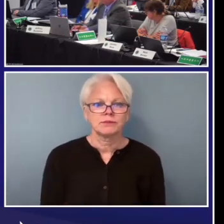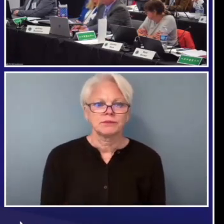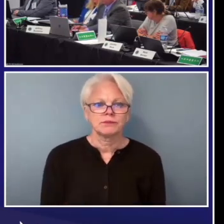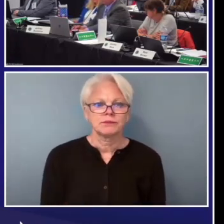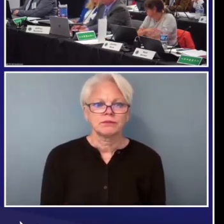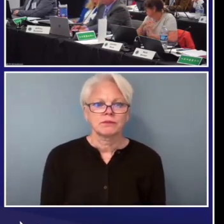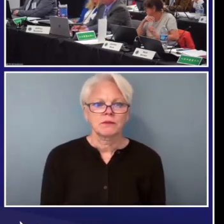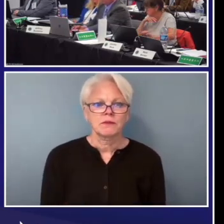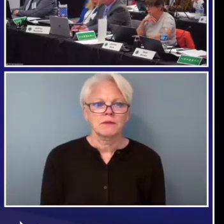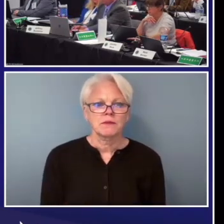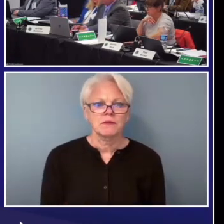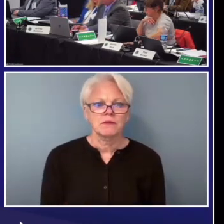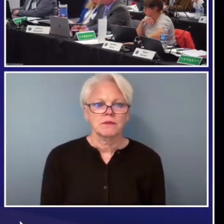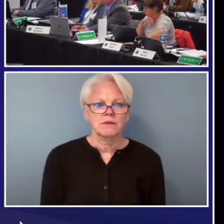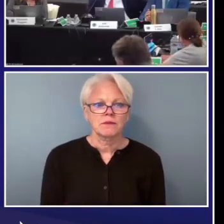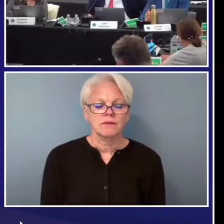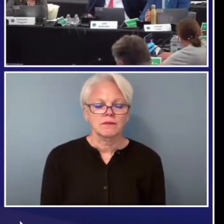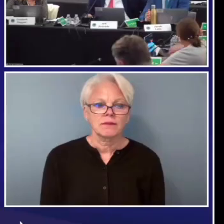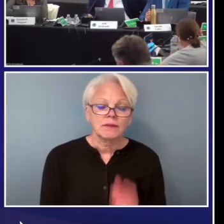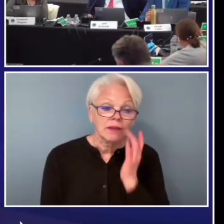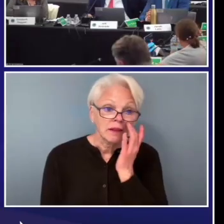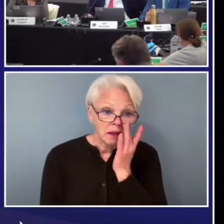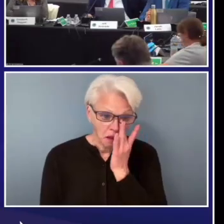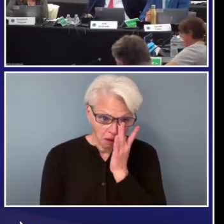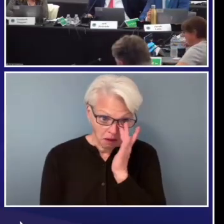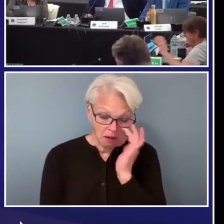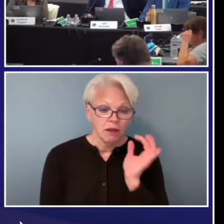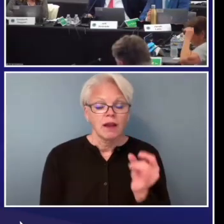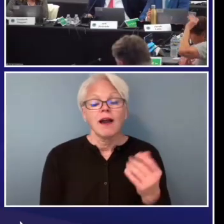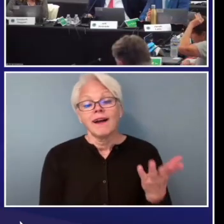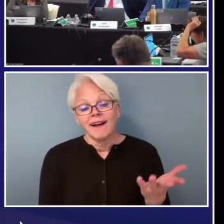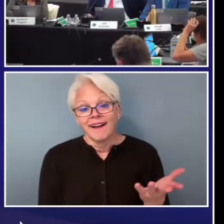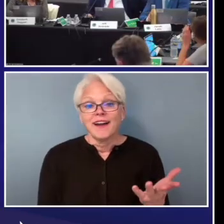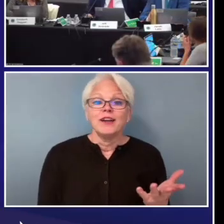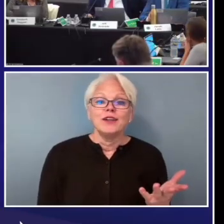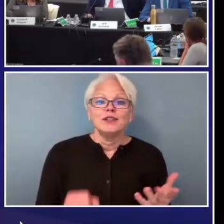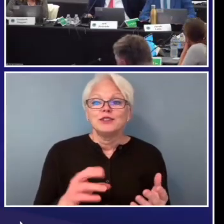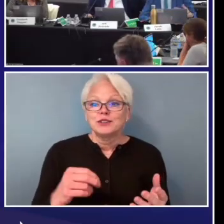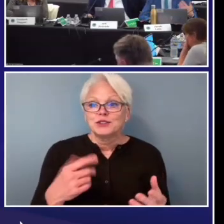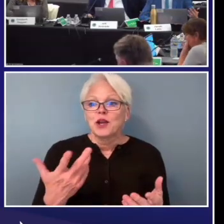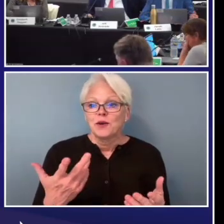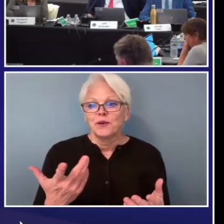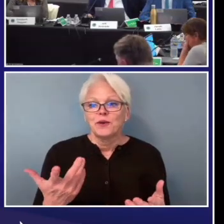Yeah, that's that, you know, so interest here, uh, it's a